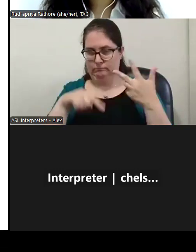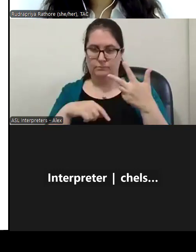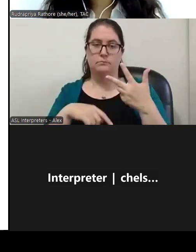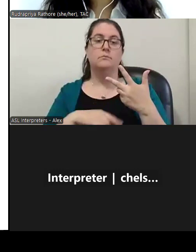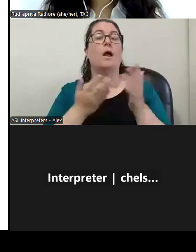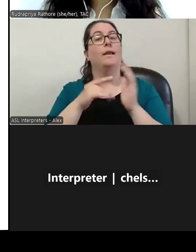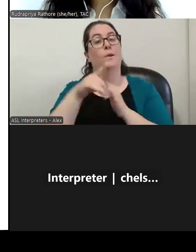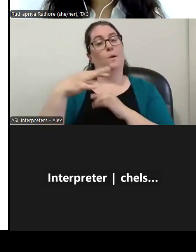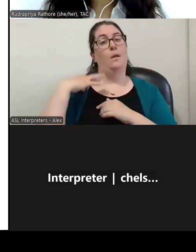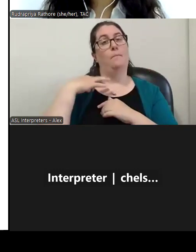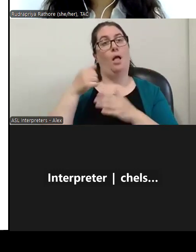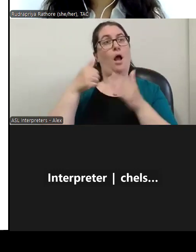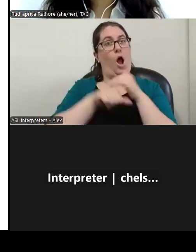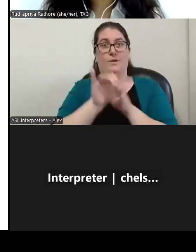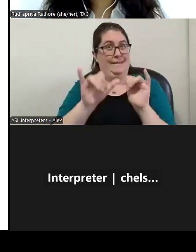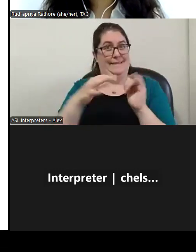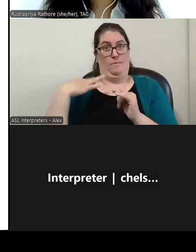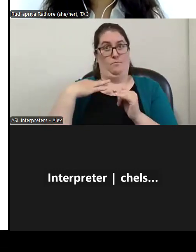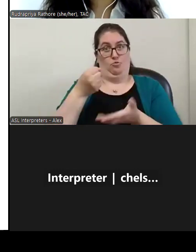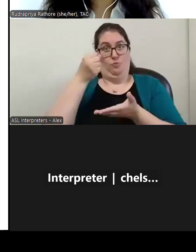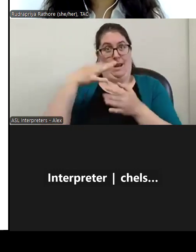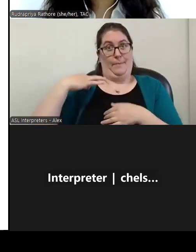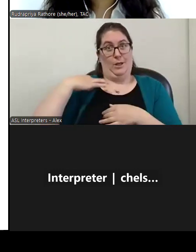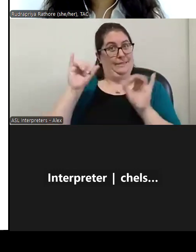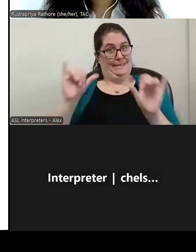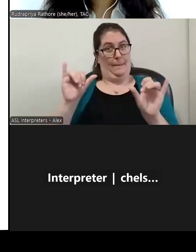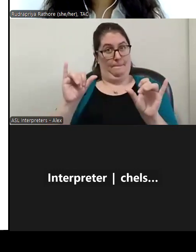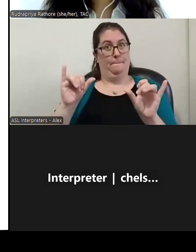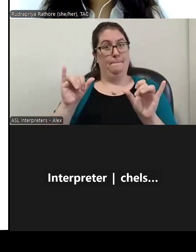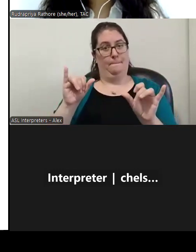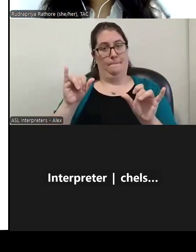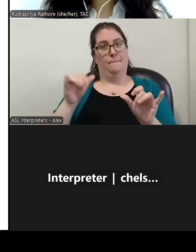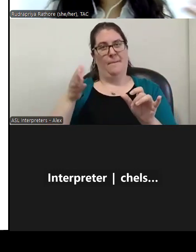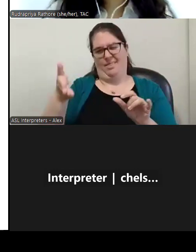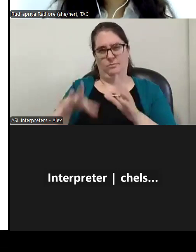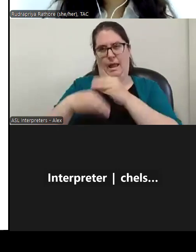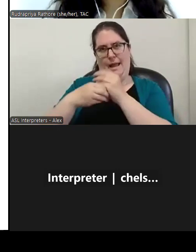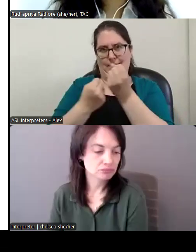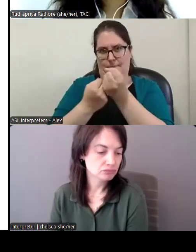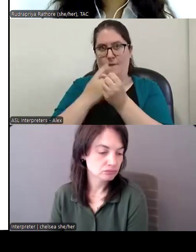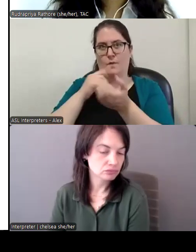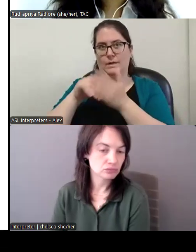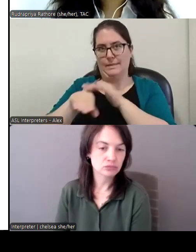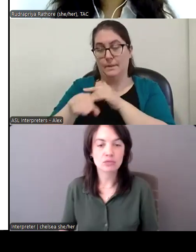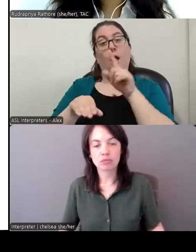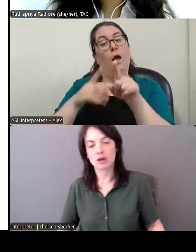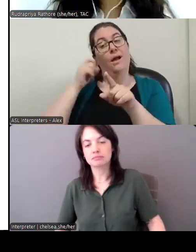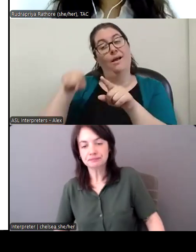within the grant application itself for this support now accessibility grants can be for any